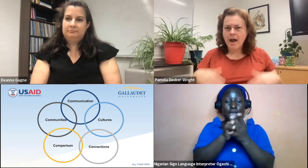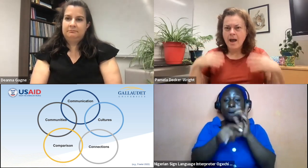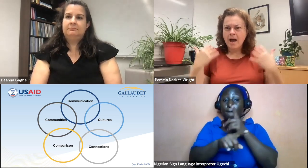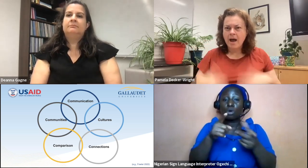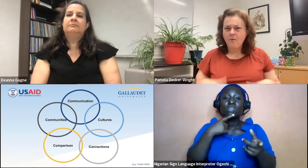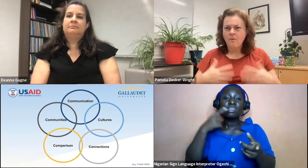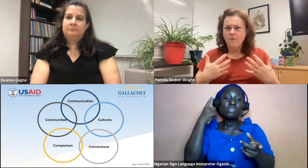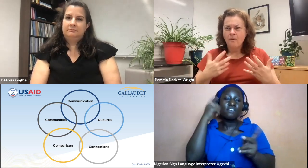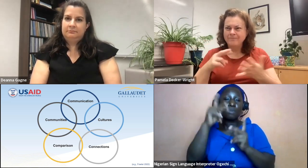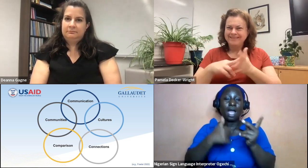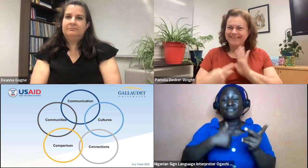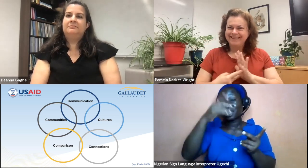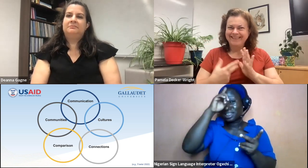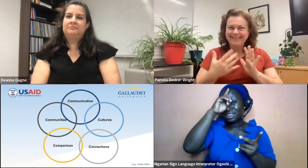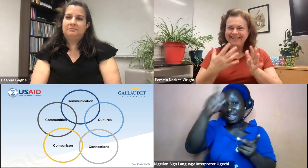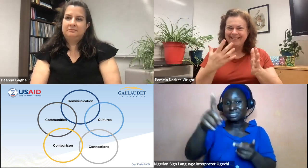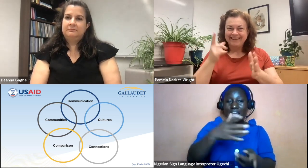It just blows my mind. That's incredible